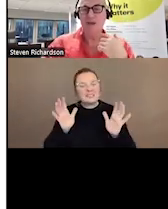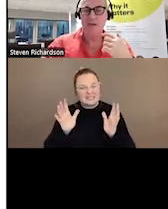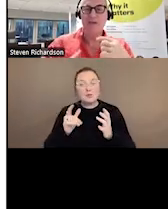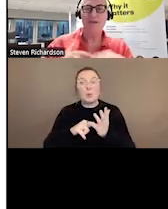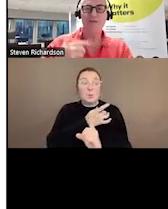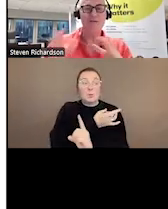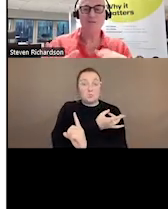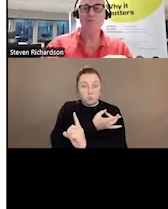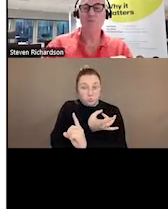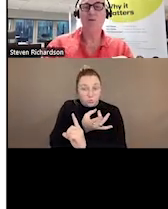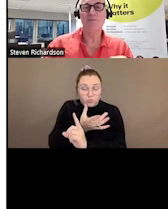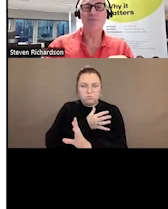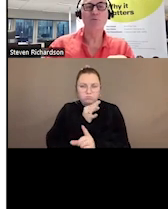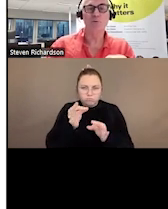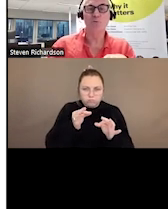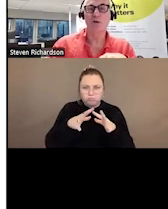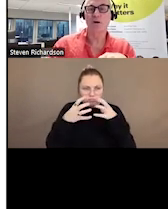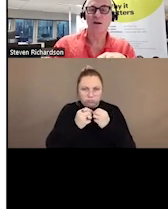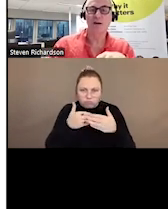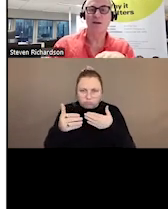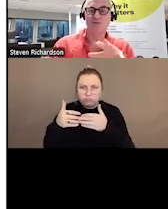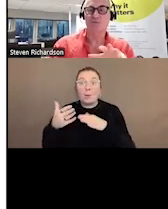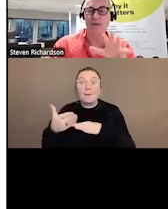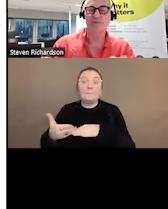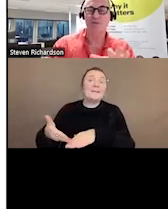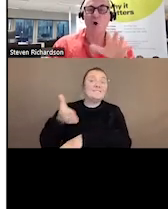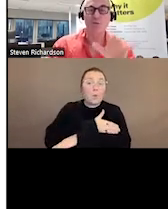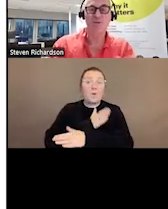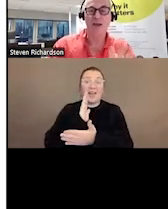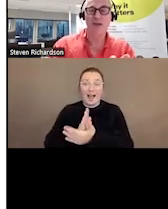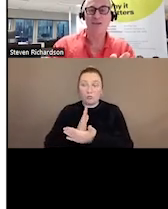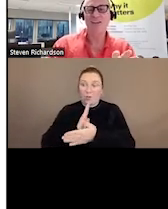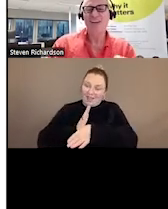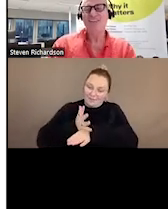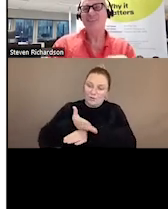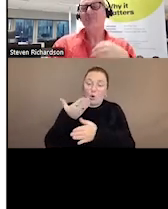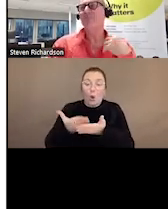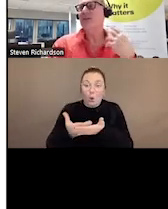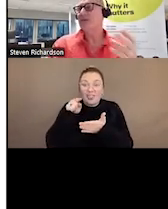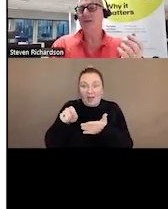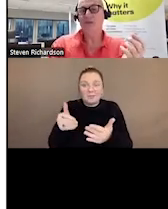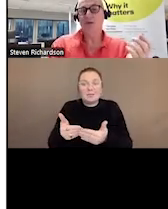planning, getting things in order before your actual effort on the day, the Giving Day can